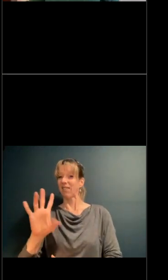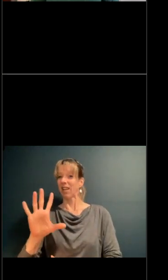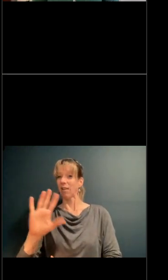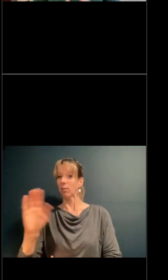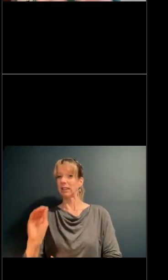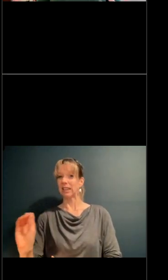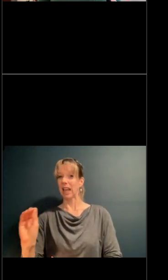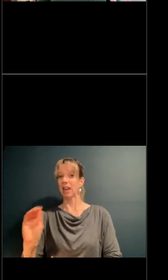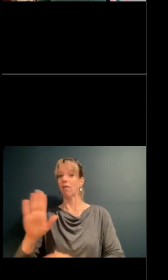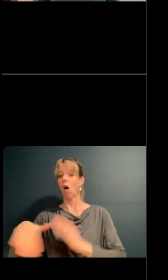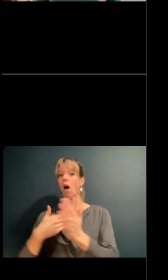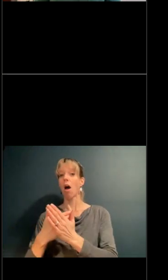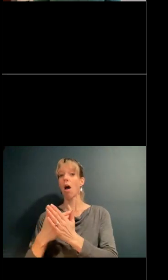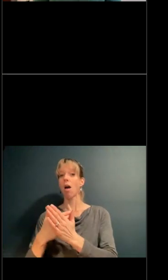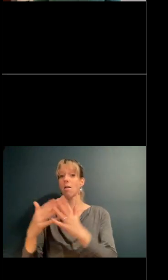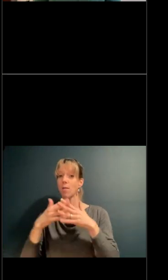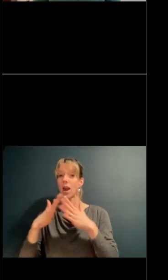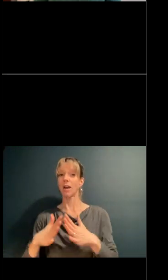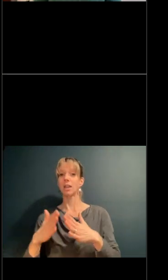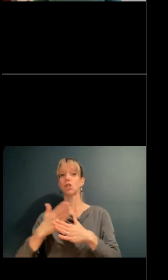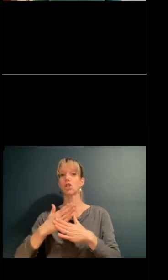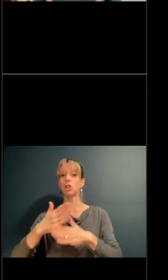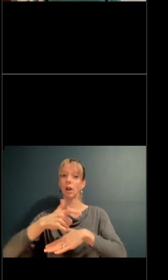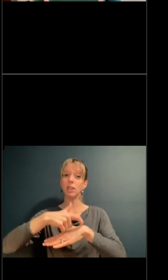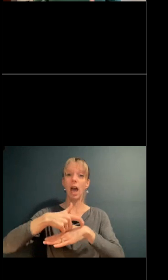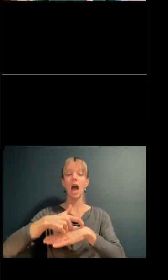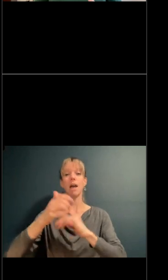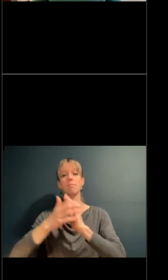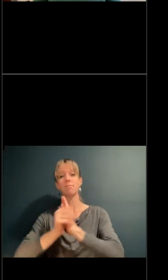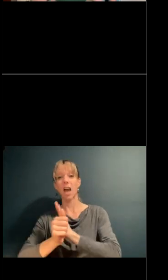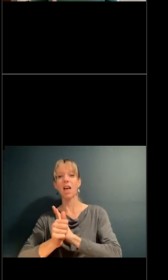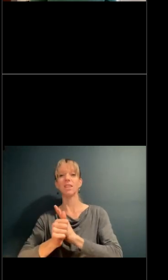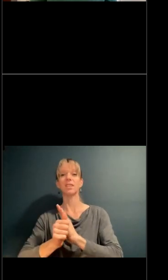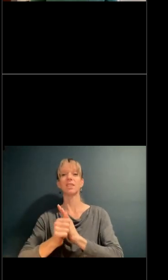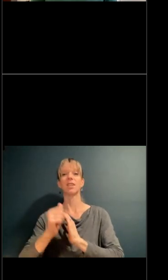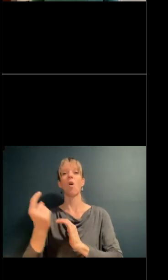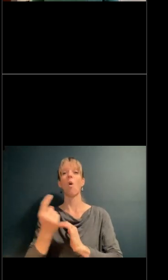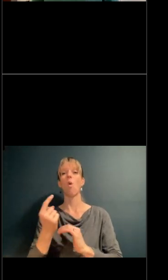talents in businesses throughout their community. That is true for just one in five adults with